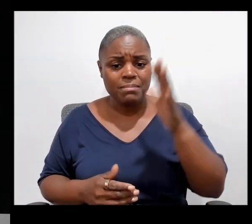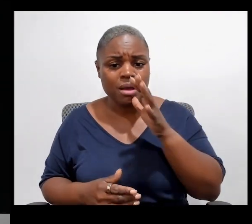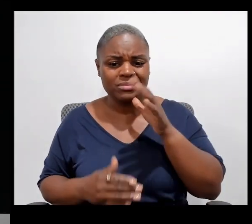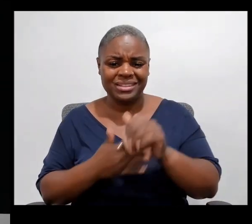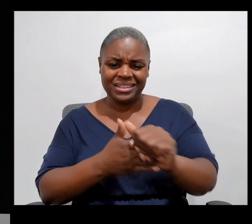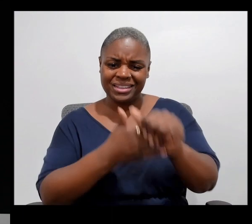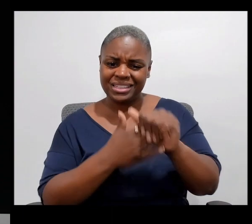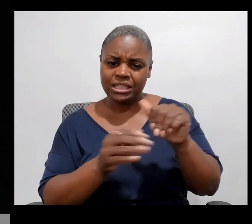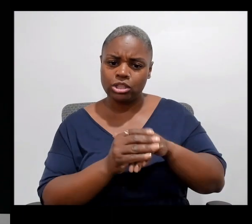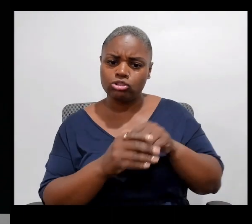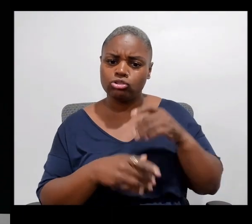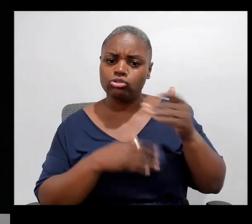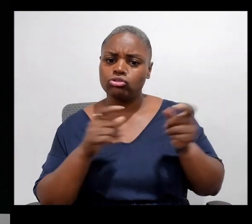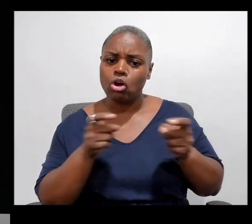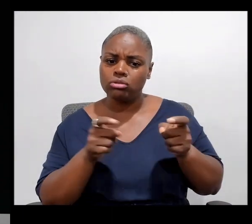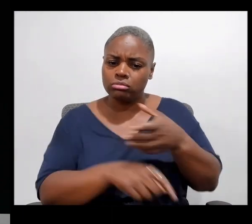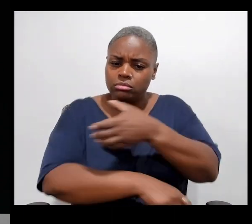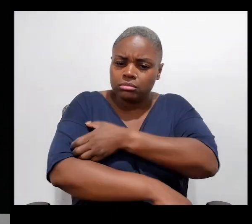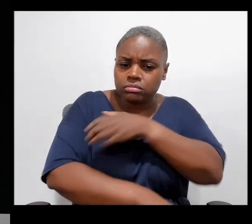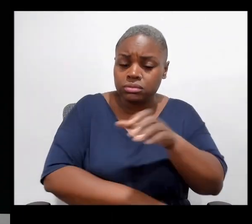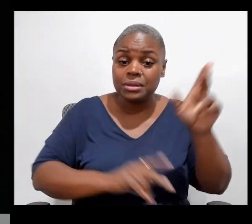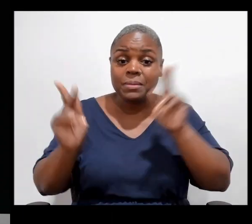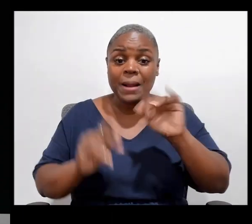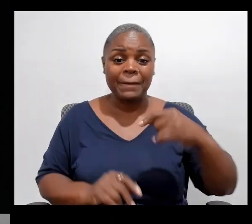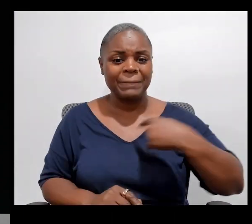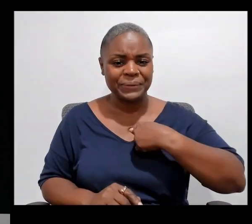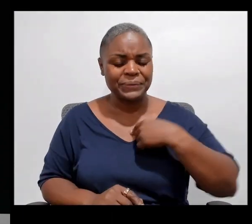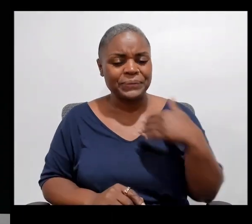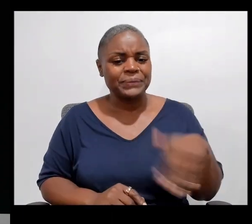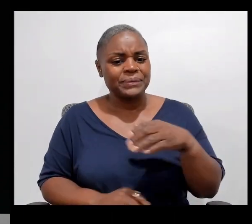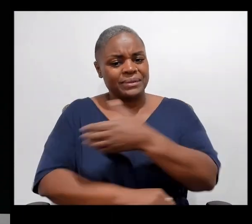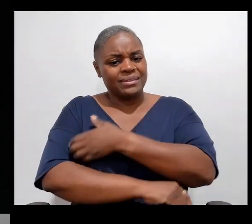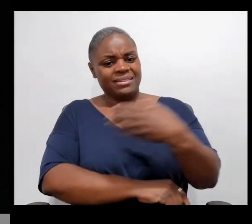black moms that are leading this charge I think is really empowering for people like me